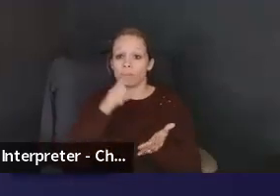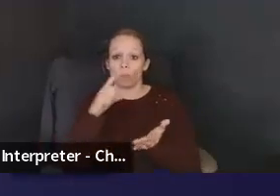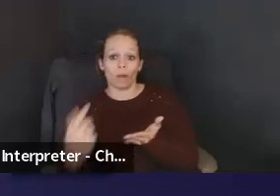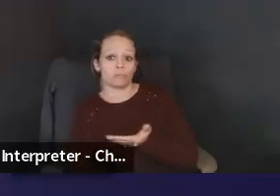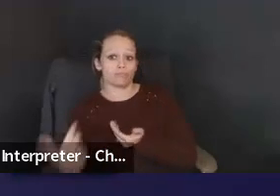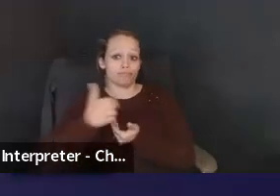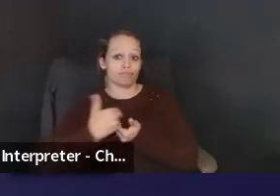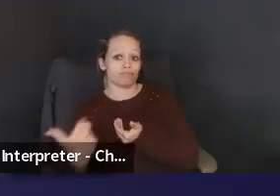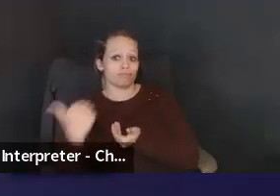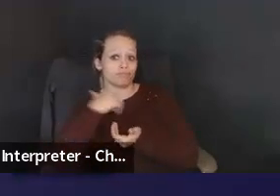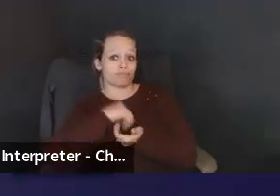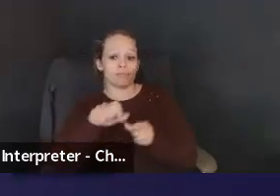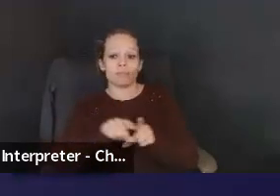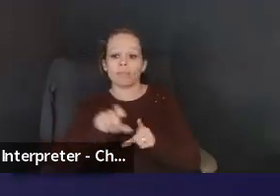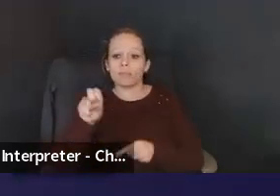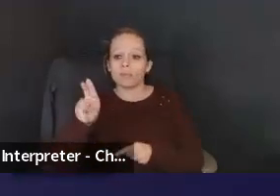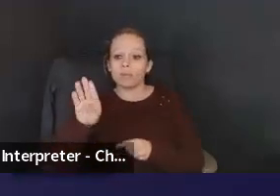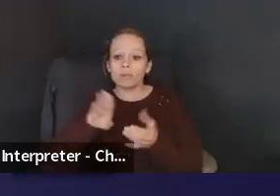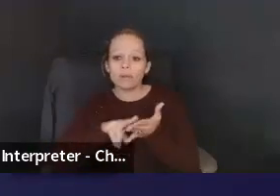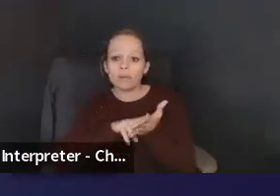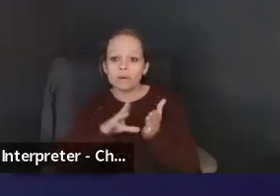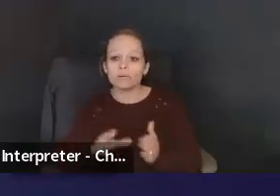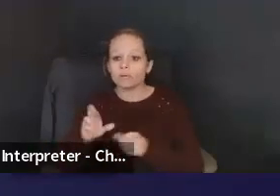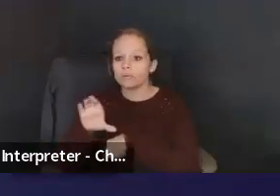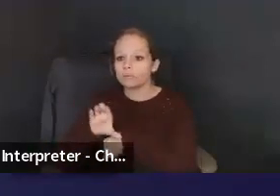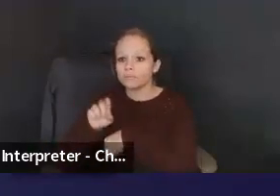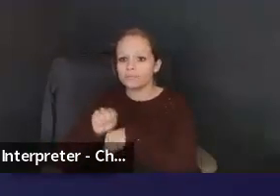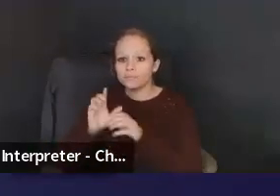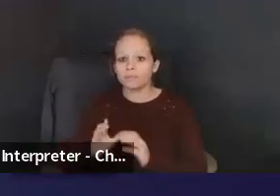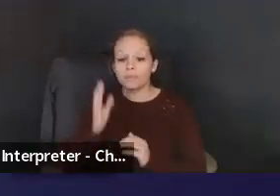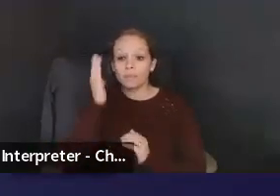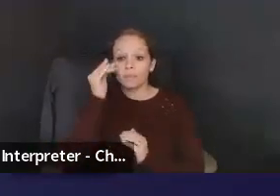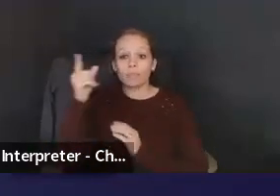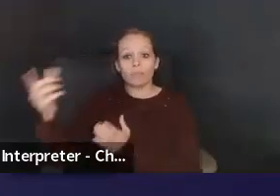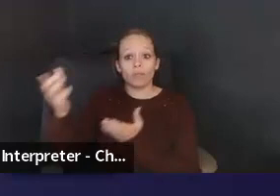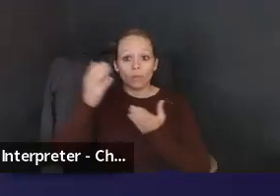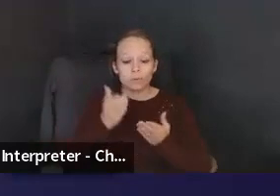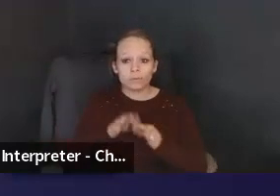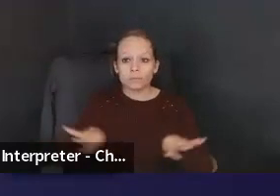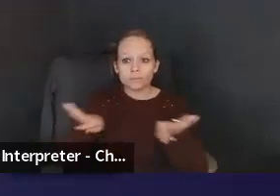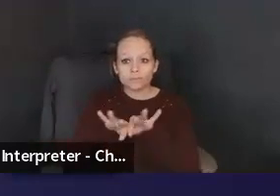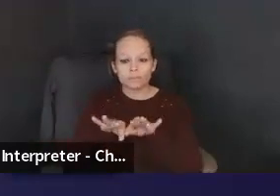subcontractors or consultants because they bring important capacity in one of these areas. Perhaps